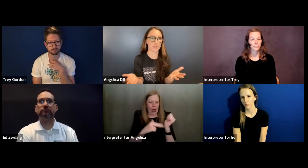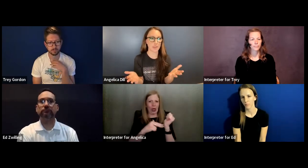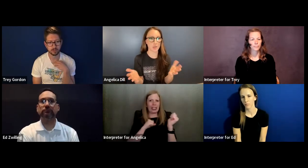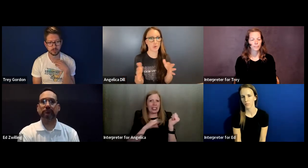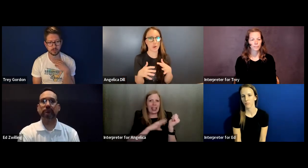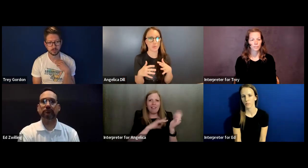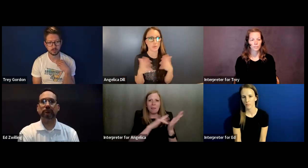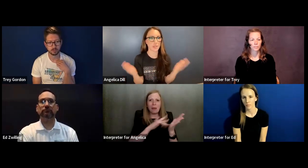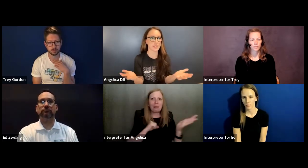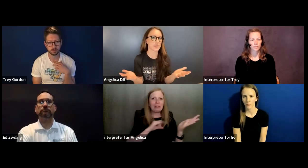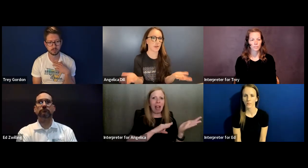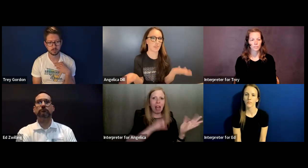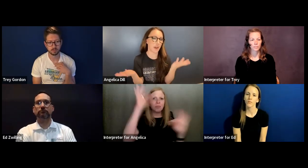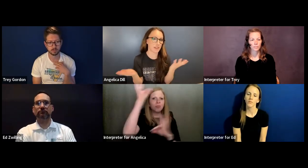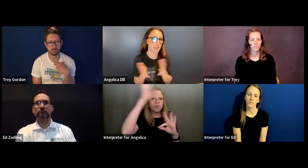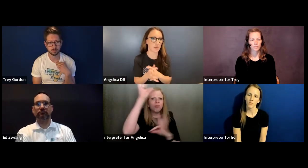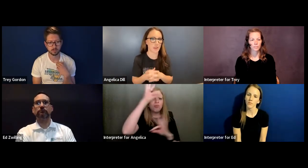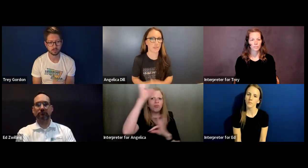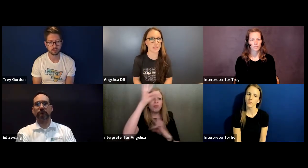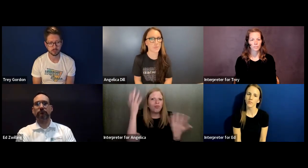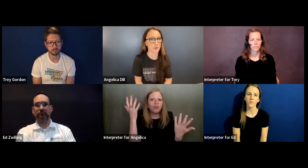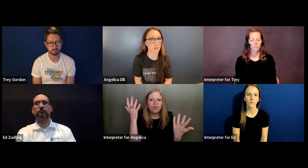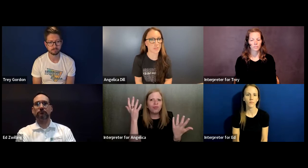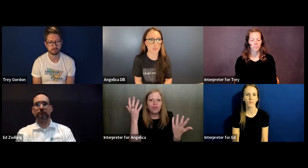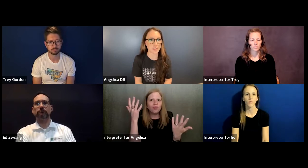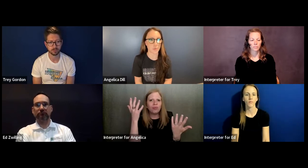they don't know the nuances of that so i think that's where it falls short as well